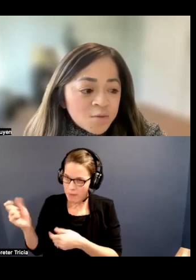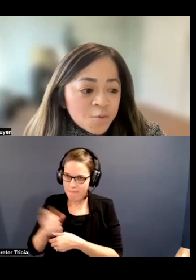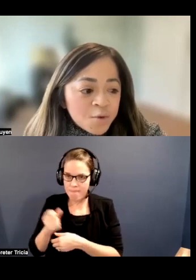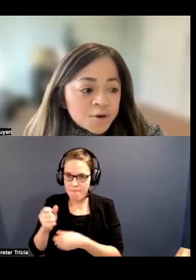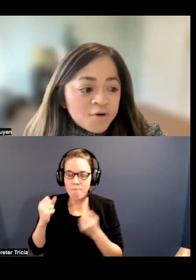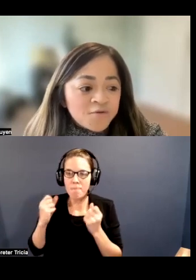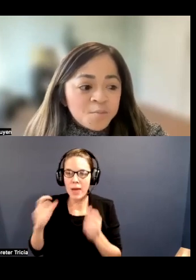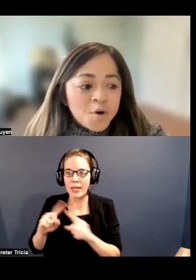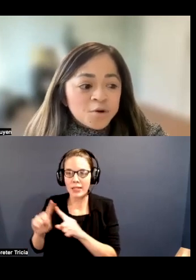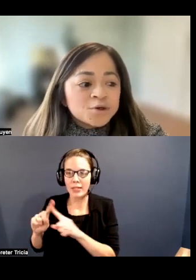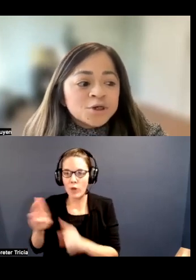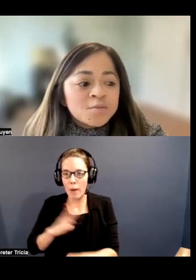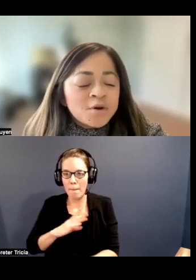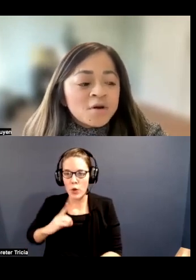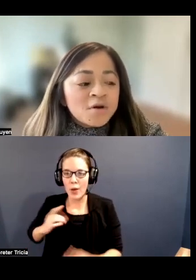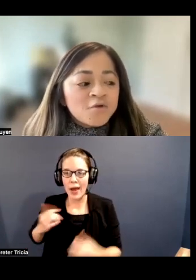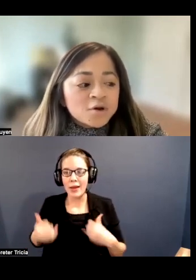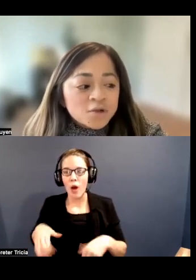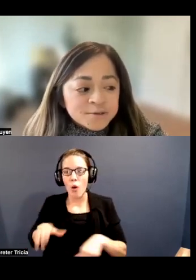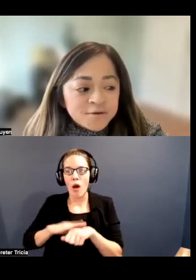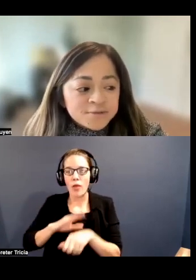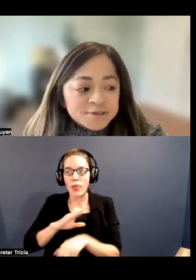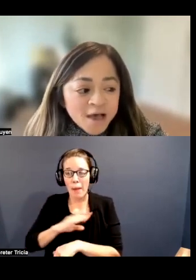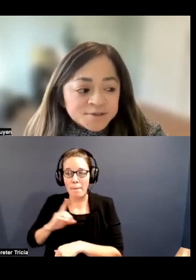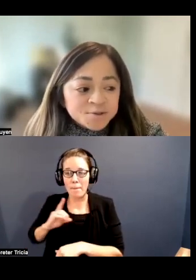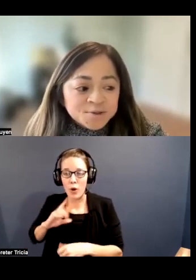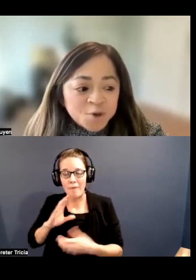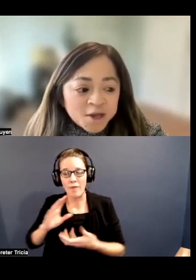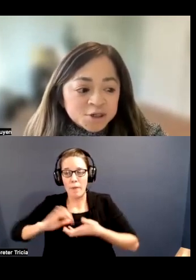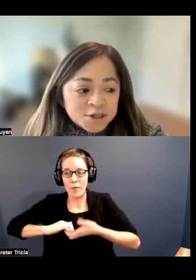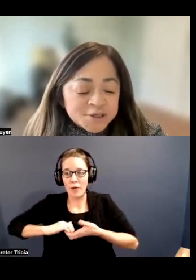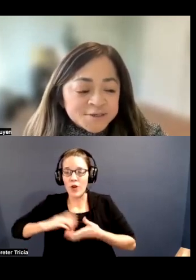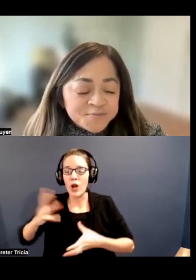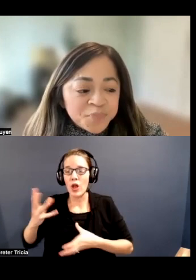the board of The Partnership for Inclusive Disaster Strategies.